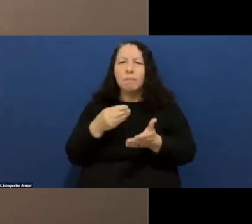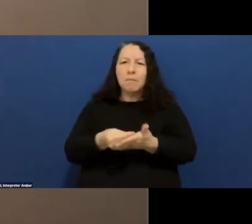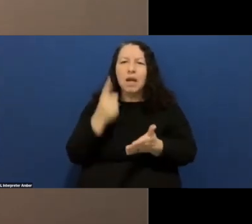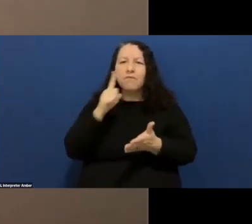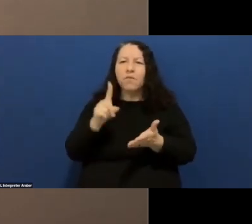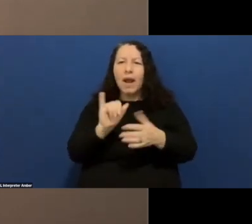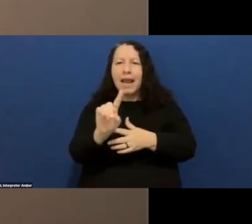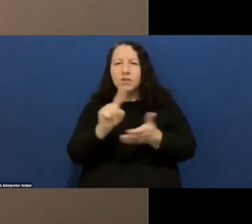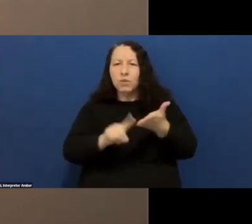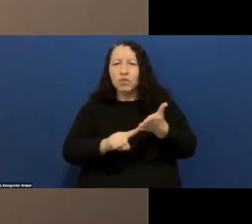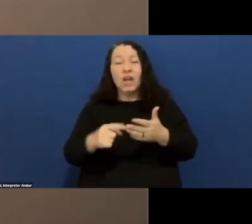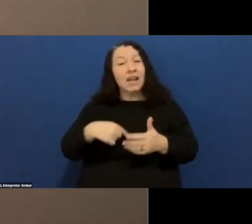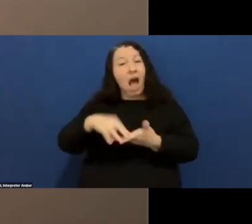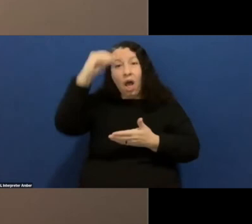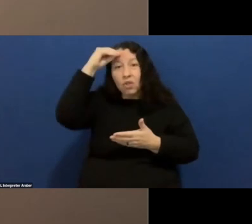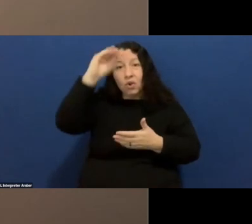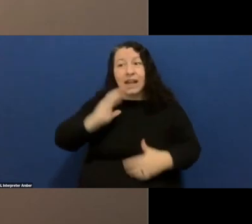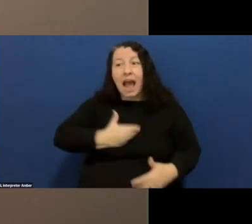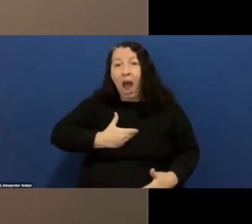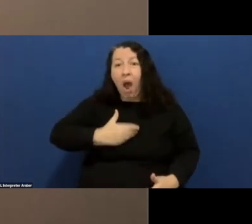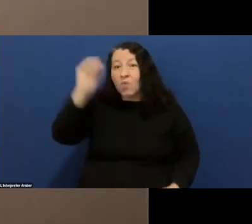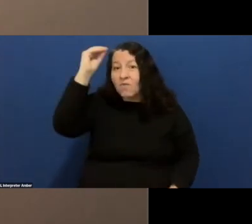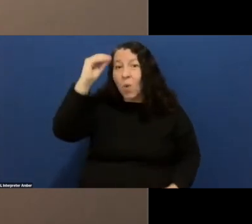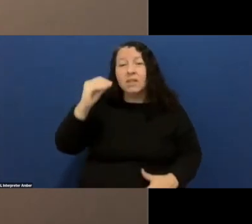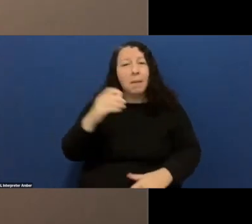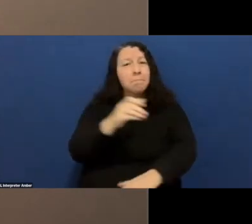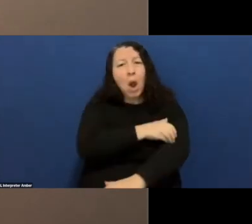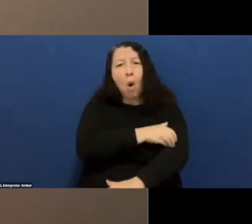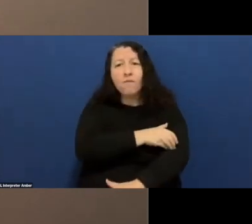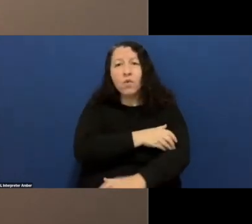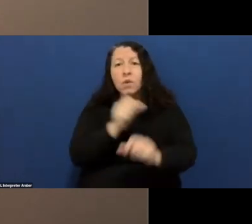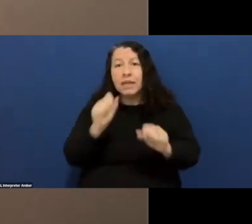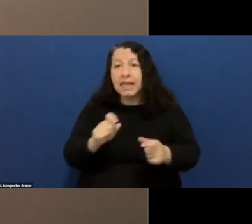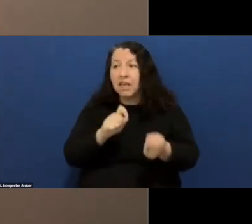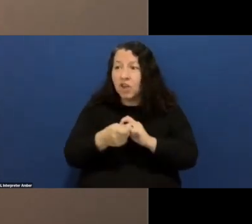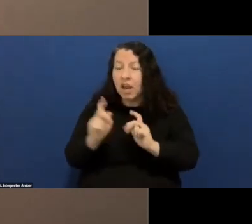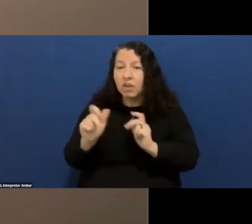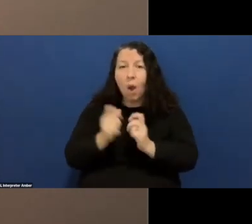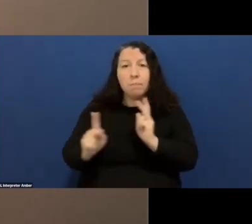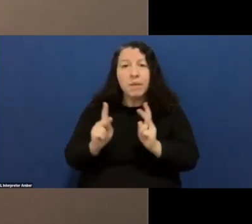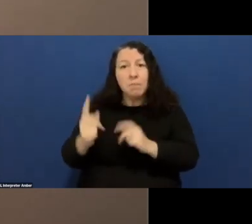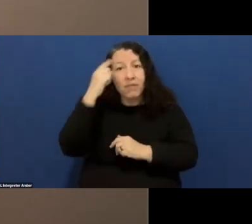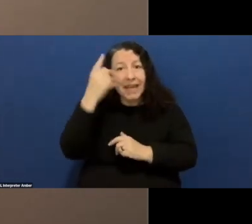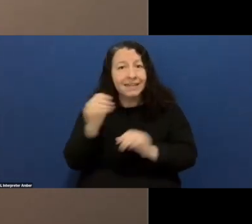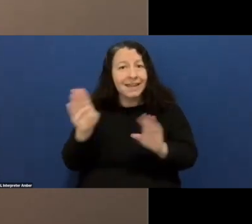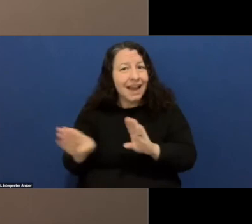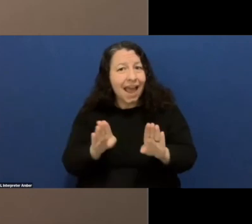I learned that a voice is a powerful tool. It can change the way people think and act.